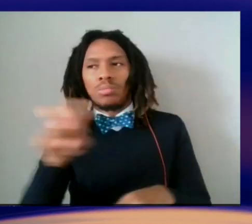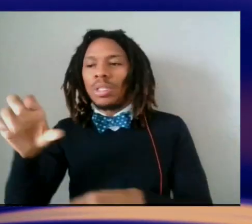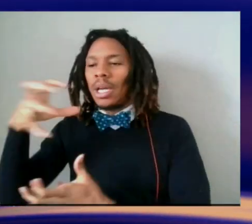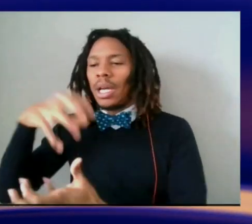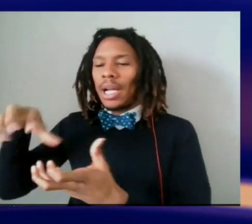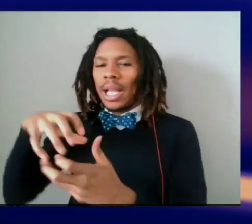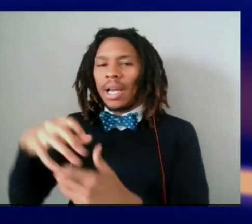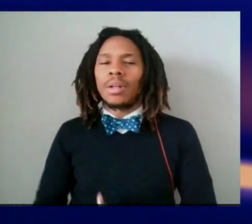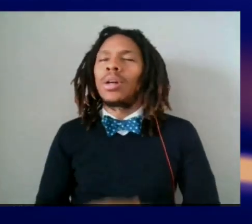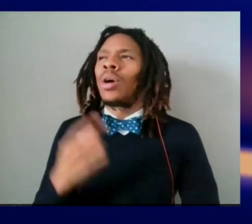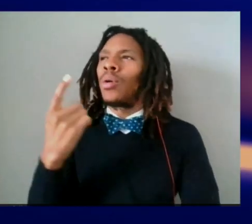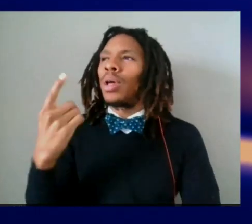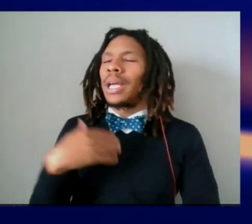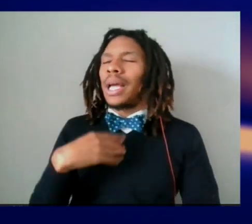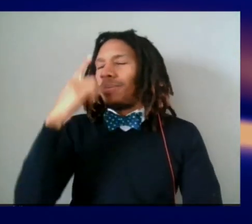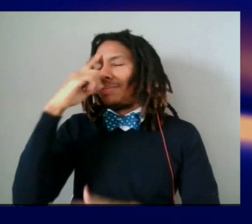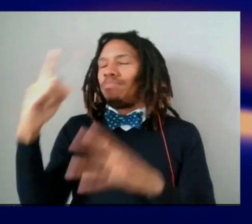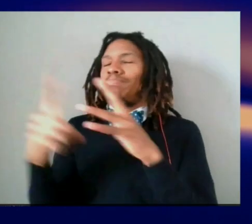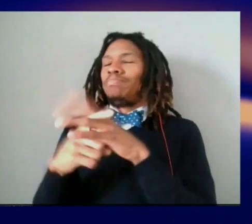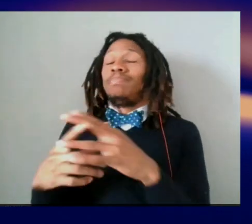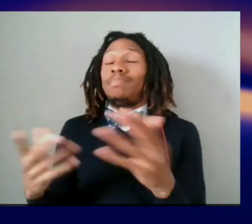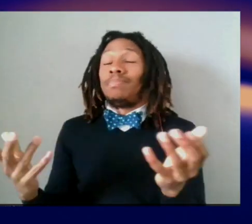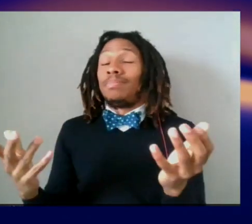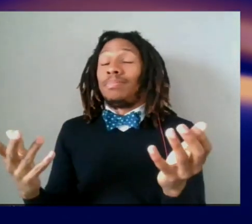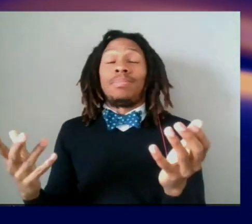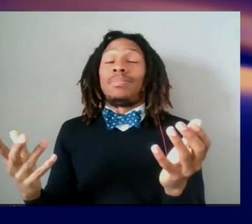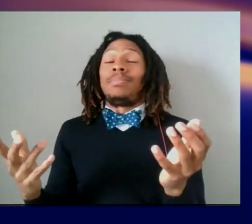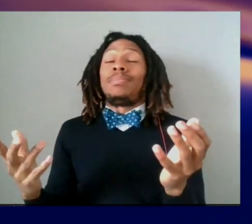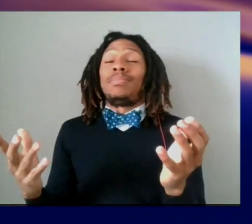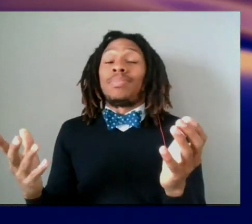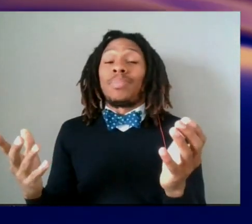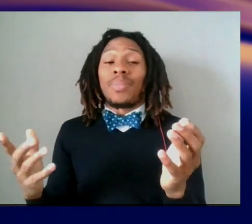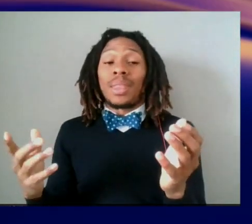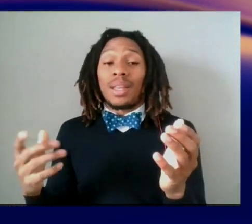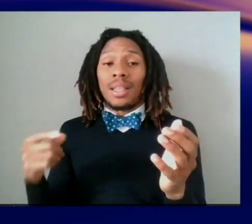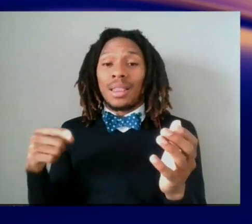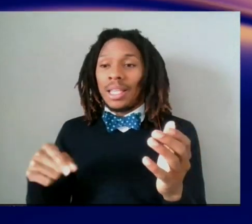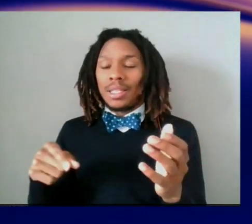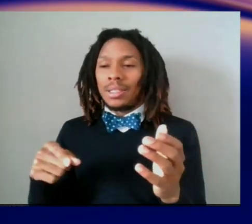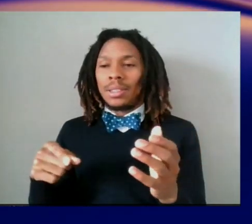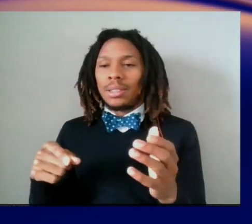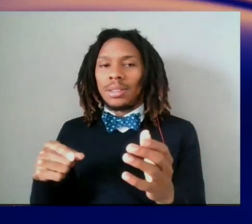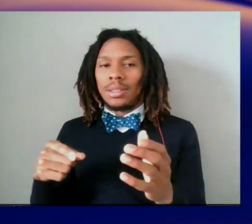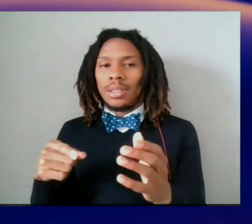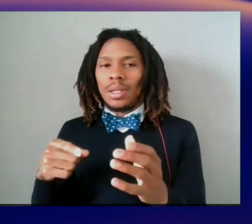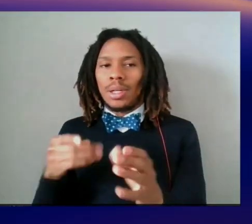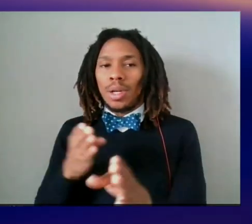because this is still like a realm a little bit removed from what I'm used to dealing with.